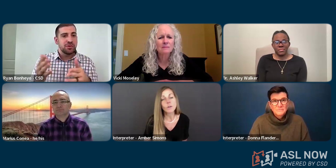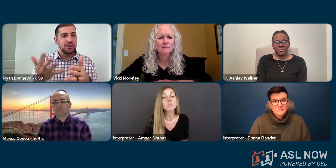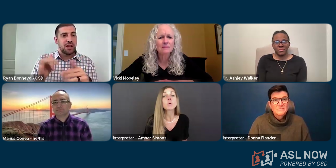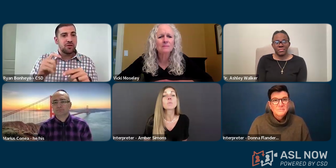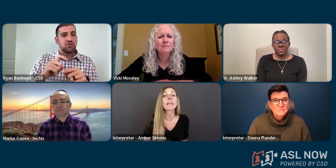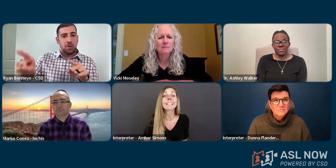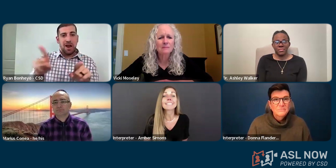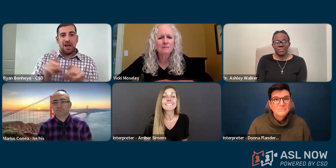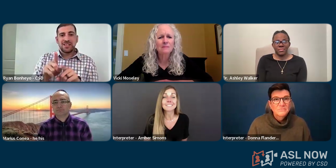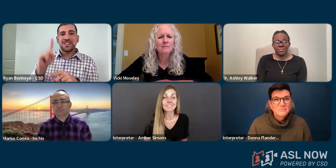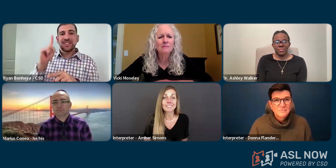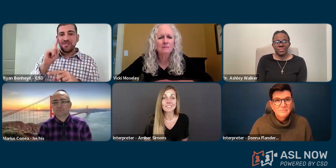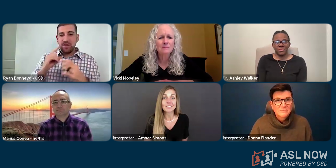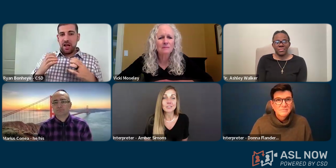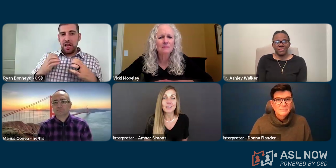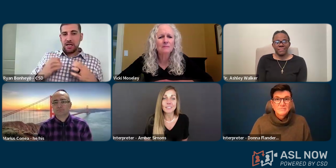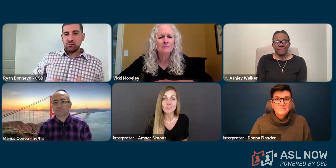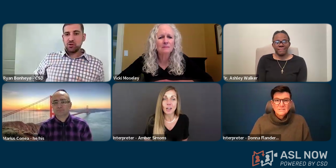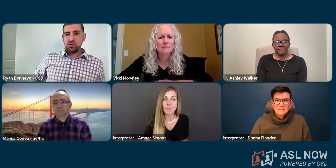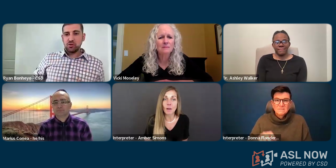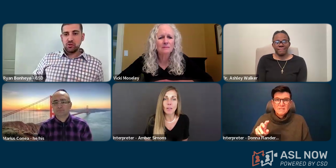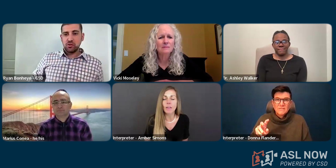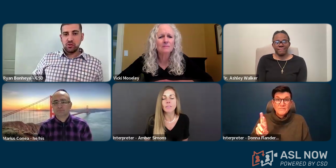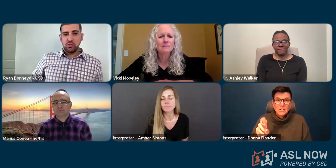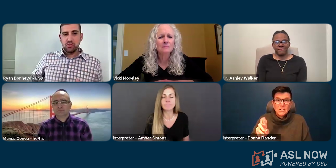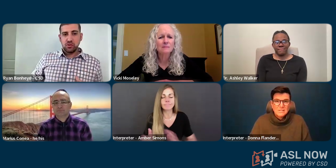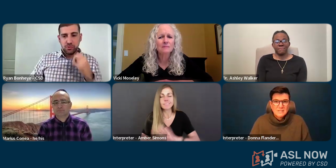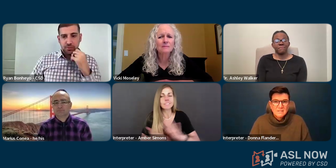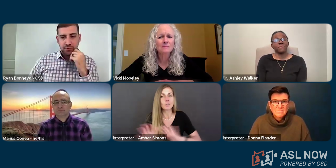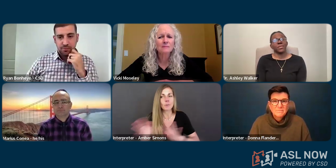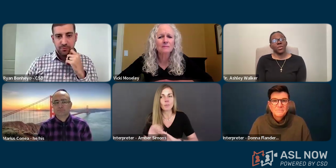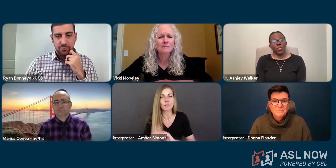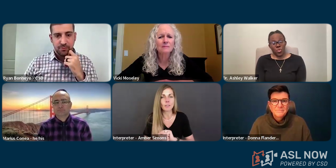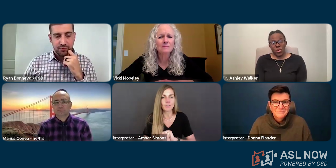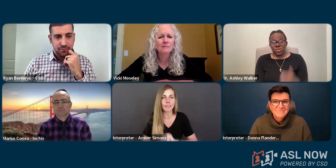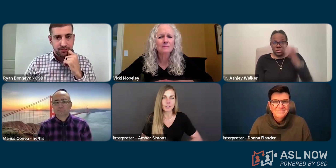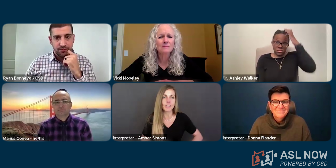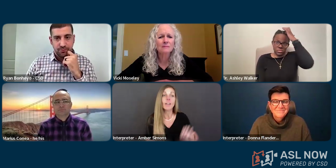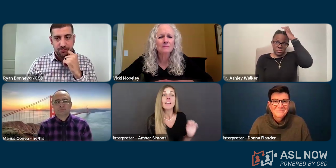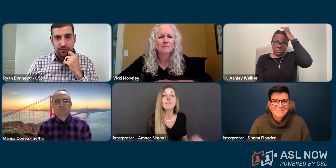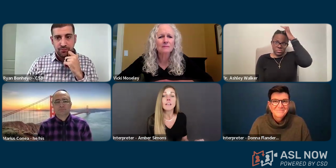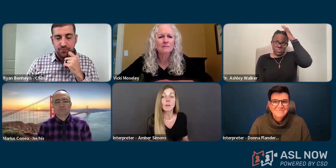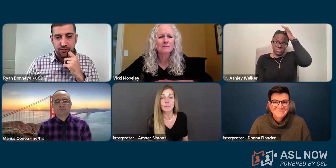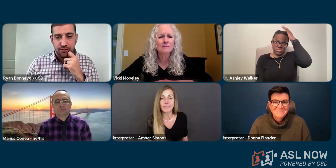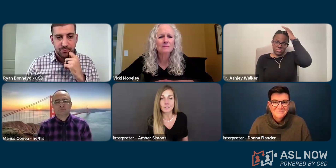virtual reality services that you'd like to talk about? Interpreter Clarification here Video Relay